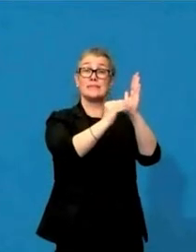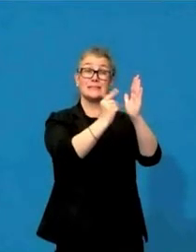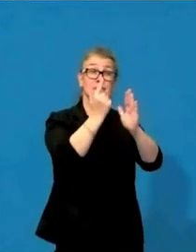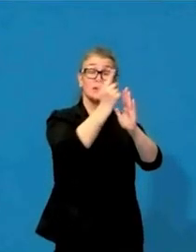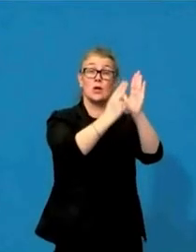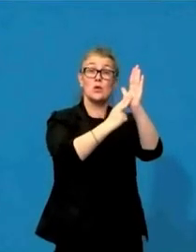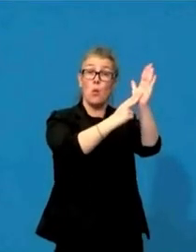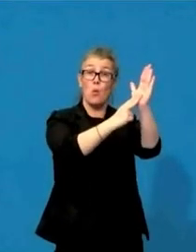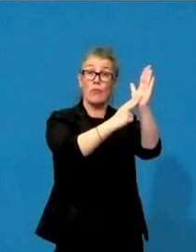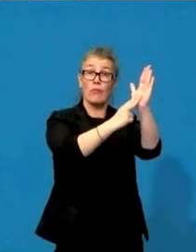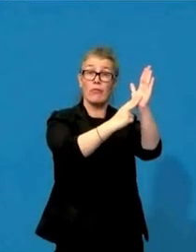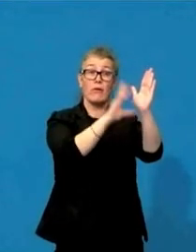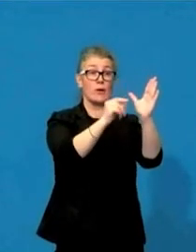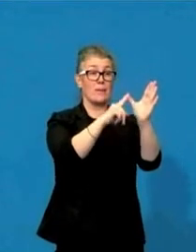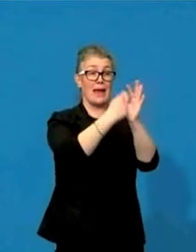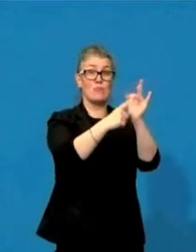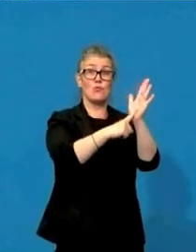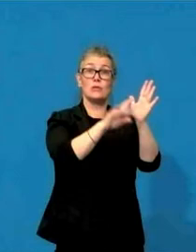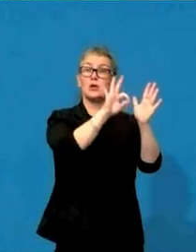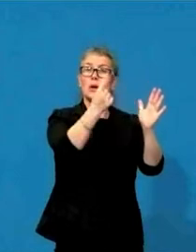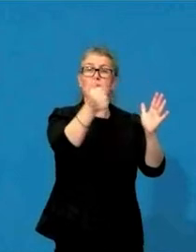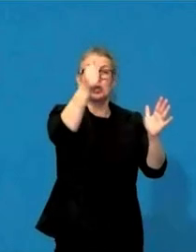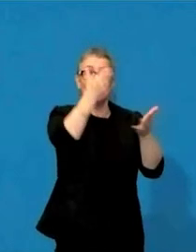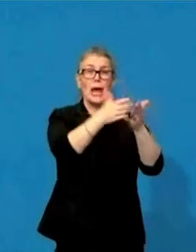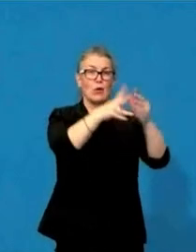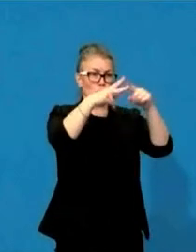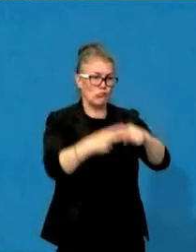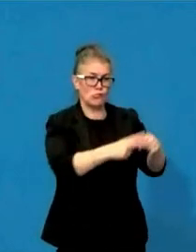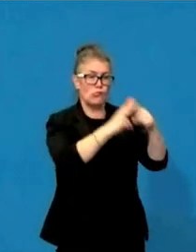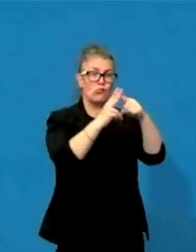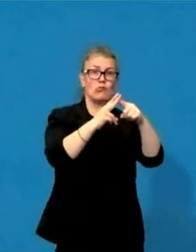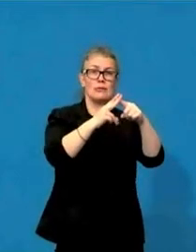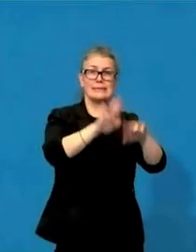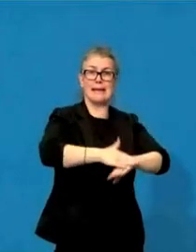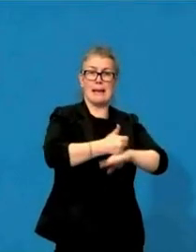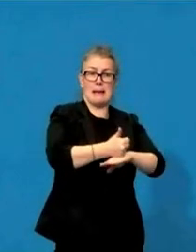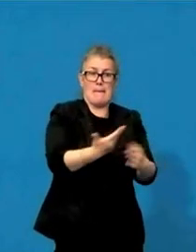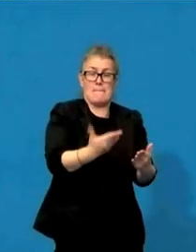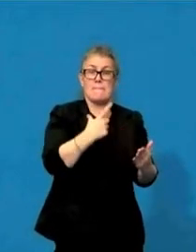So no one knew how to put it - put it together because the OT at the time - they